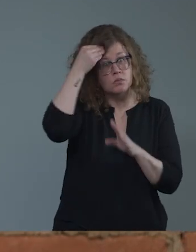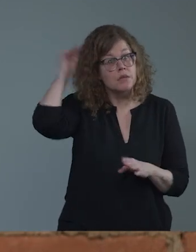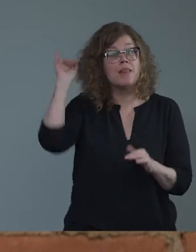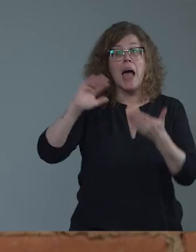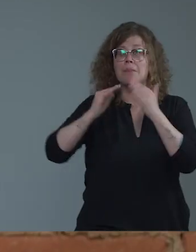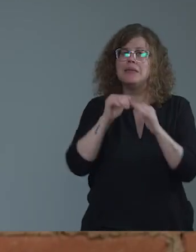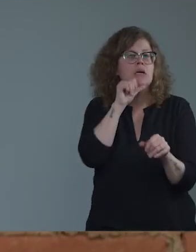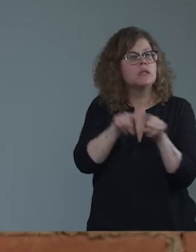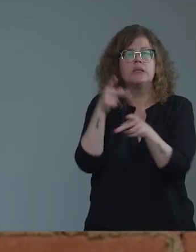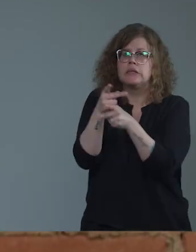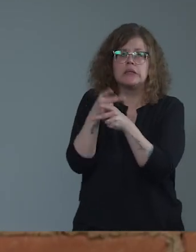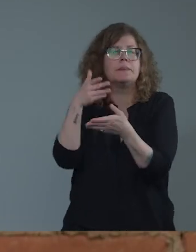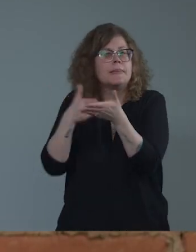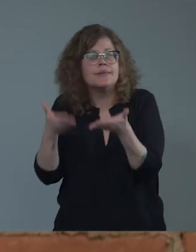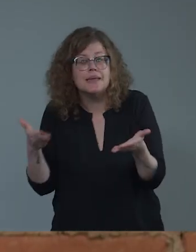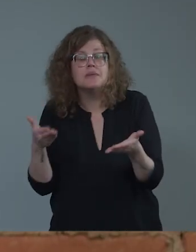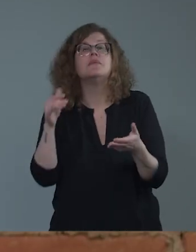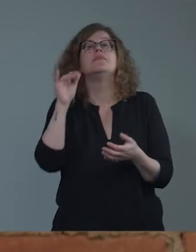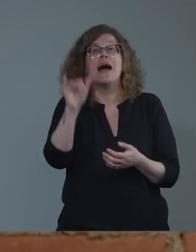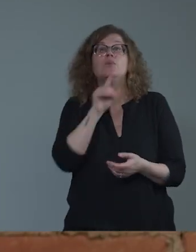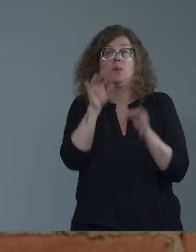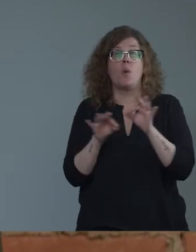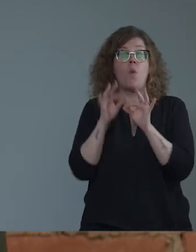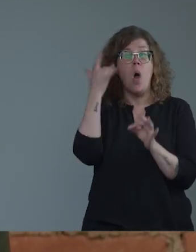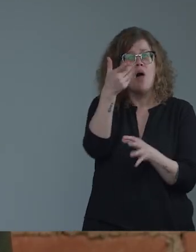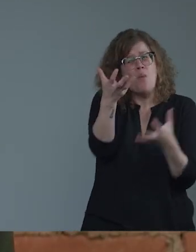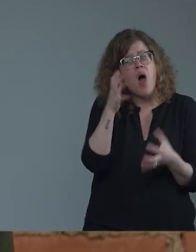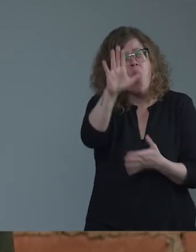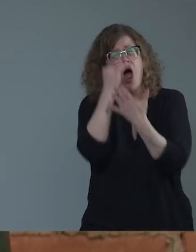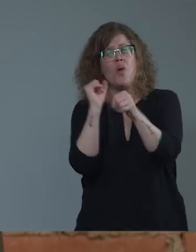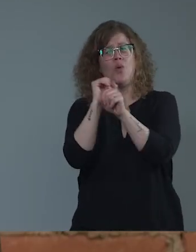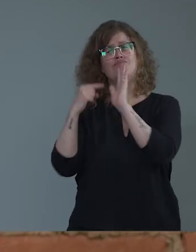piece once it's in the ground? How are we going to make sure that it lasts as long as possible? What